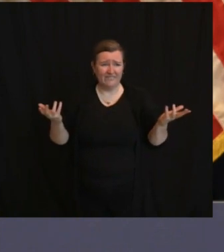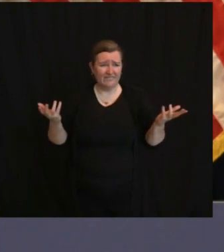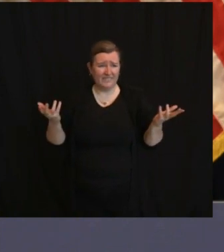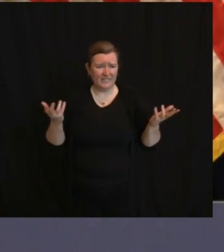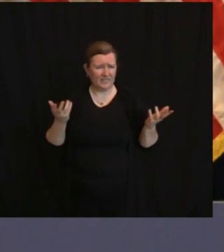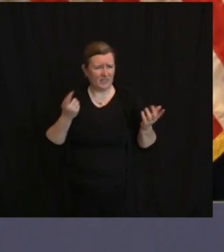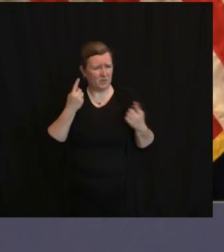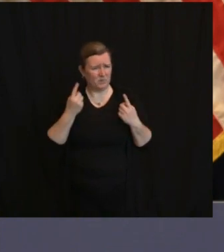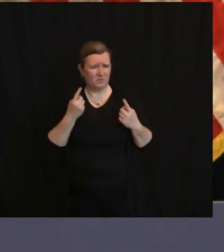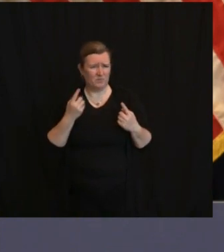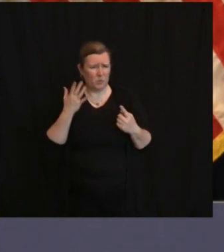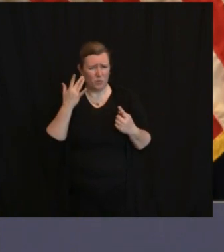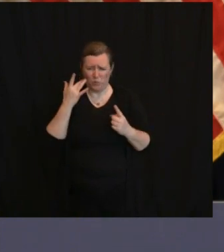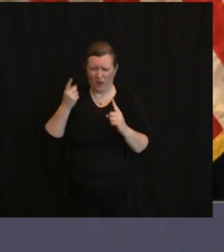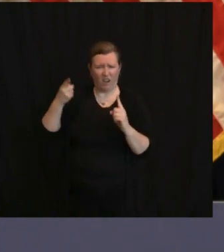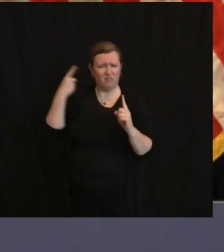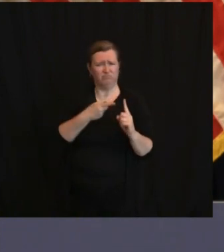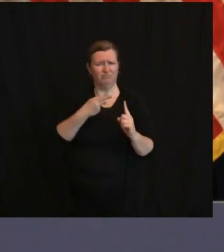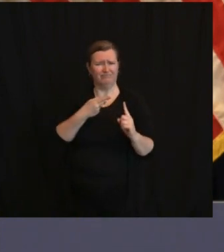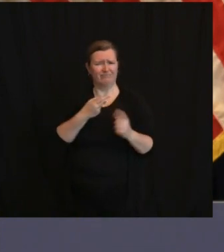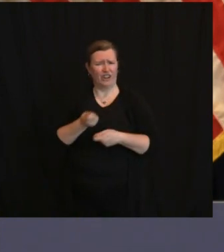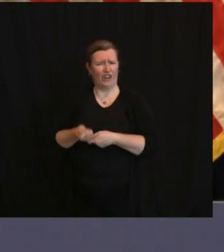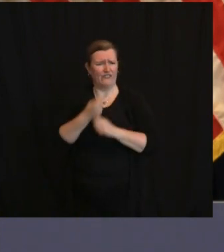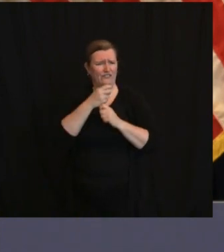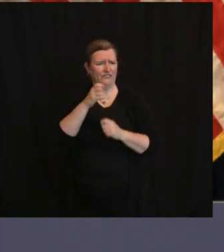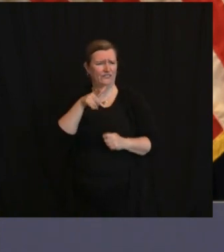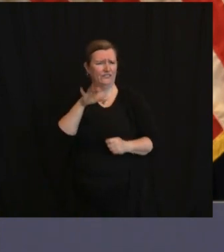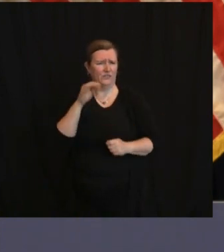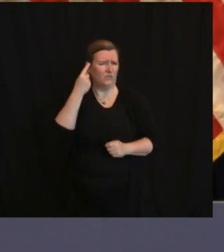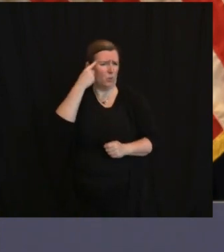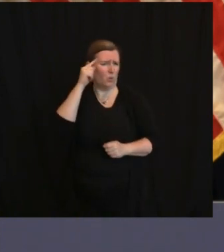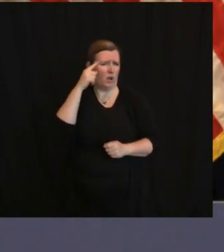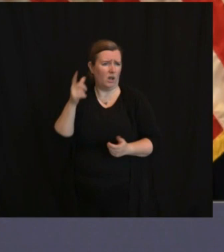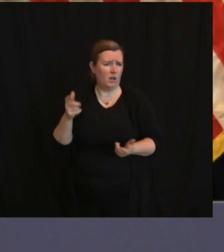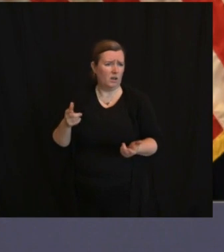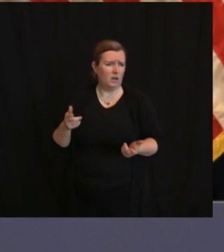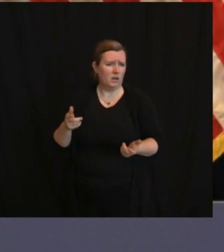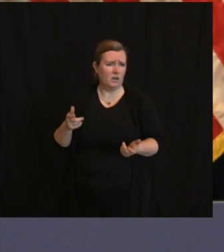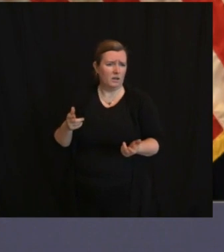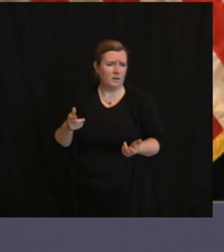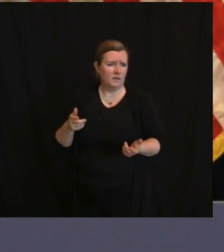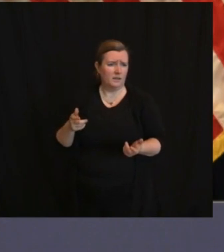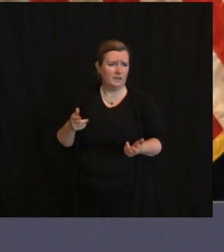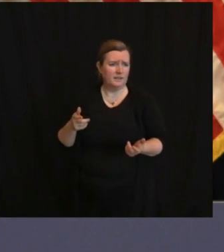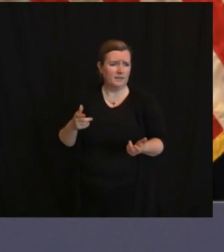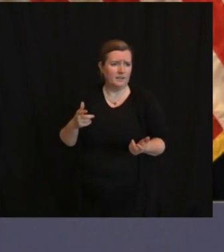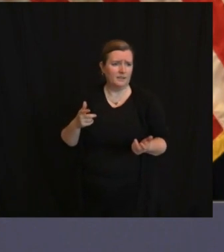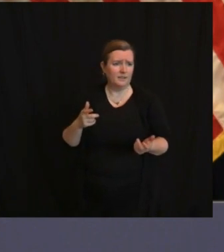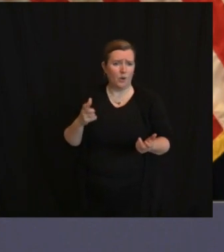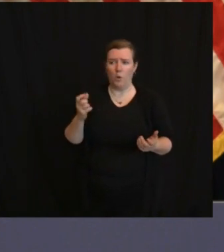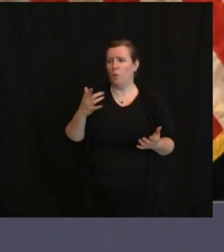SAYING YOU CAN SOCIAL DISTANCE ON A GOLF COURSE BETTER THAN MOST SPORTS.